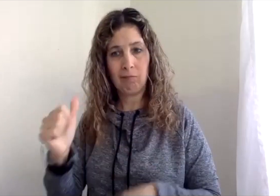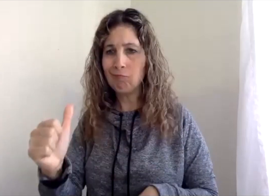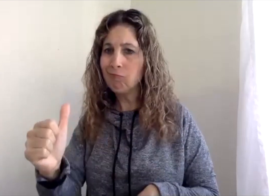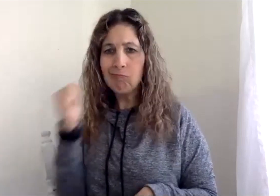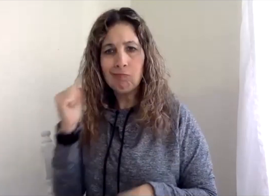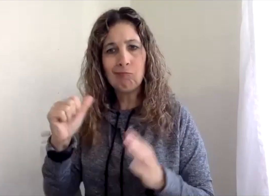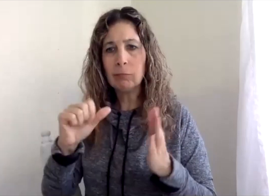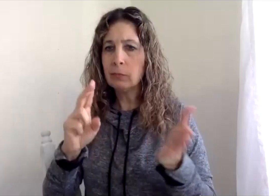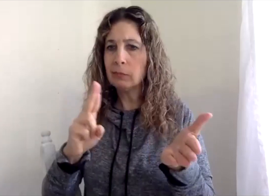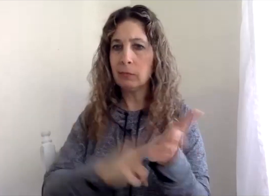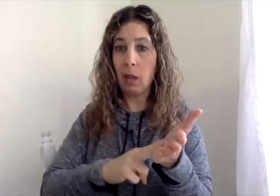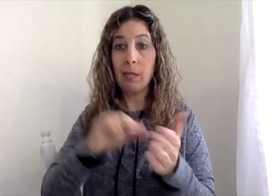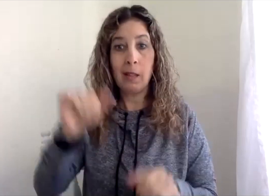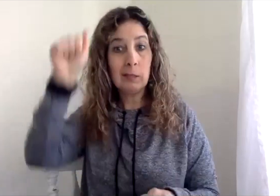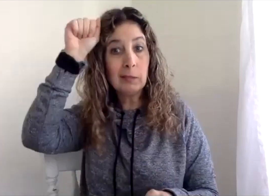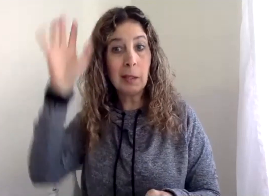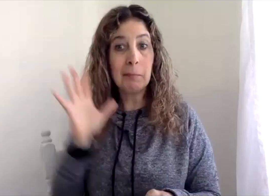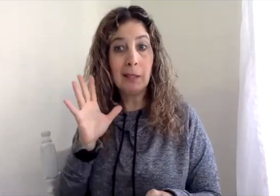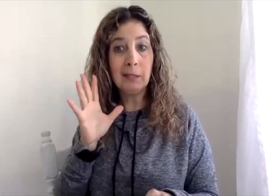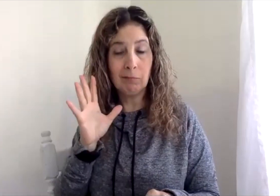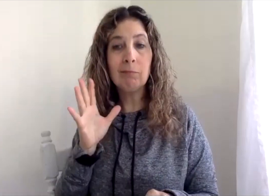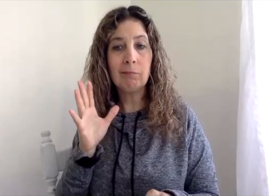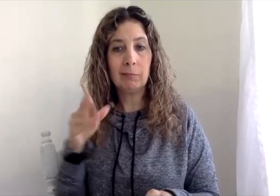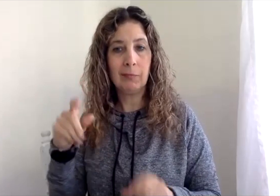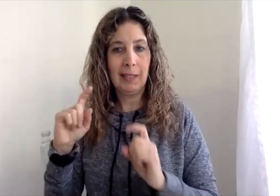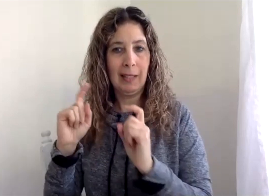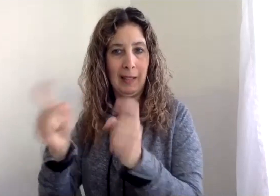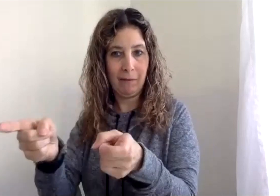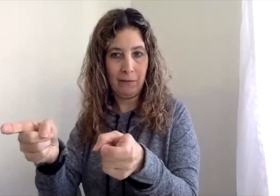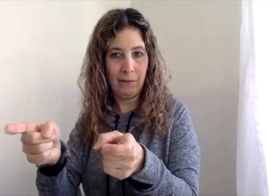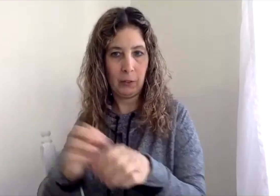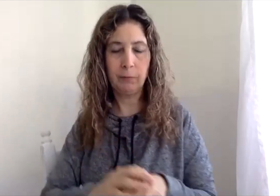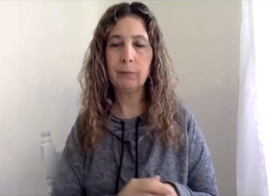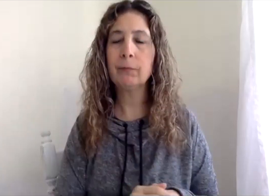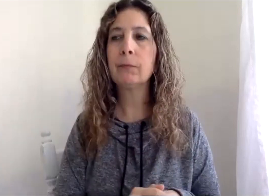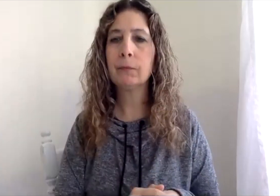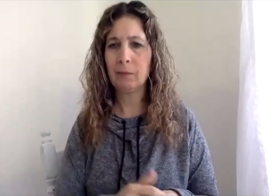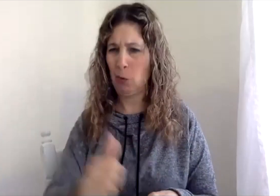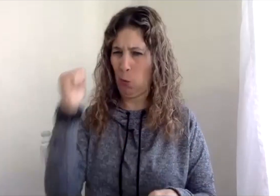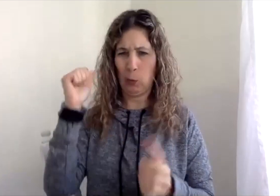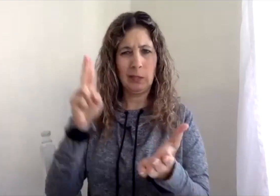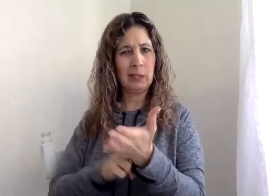Both of them told me that they refused to sign the NDA that Dr. Mason handed them.